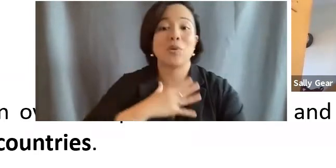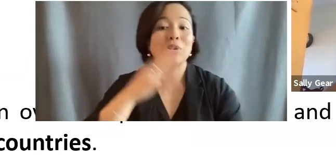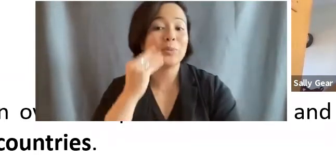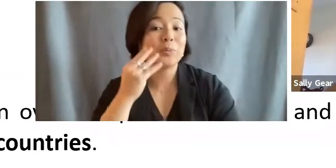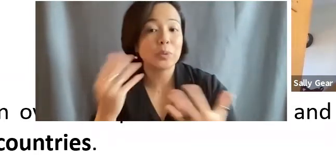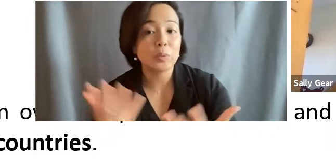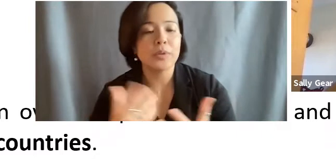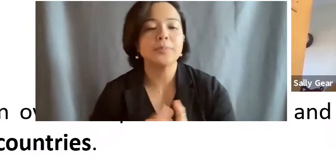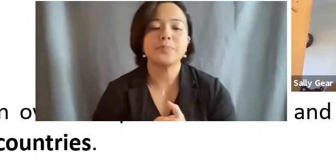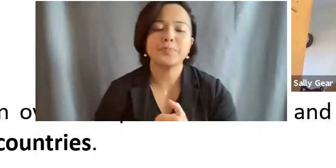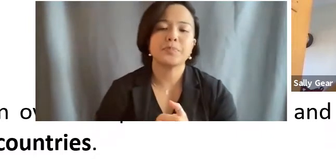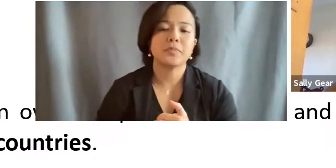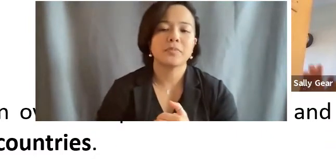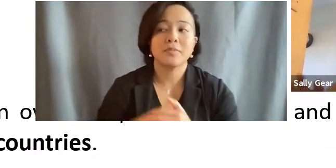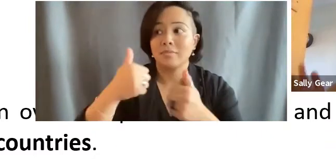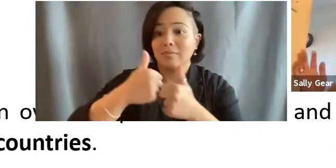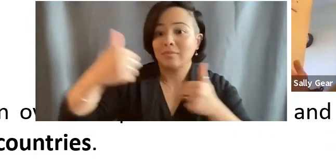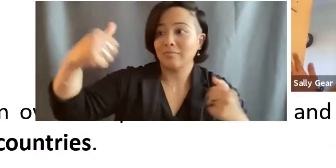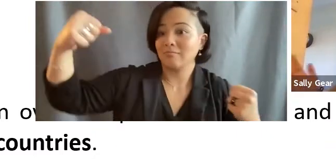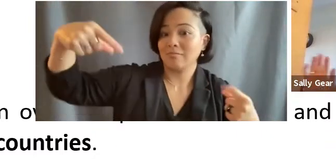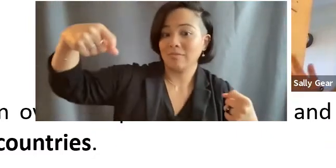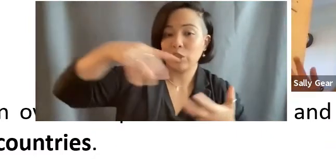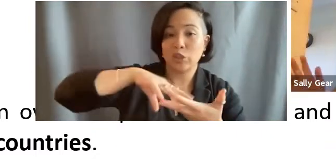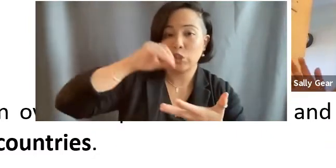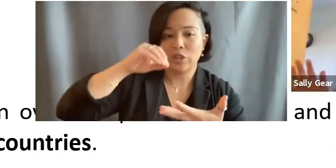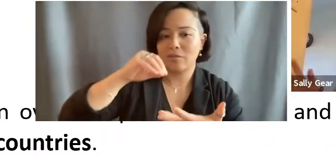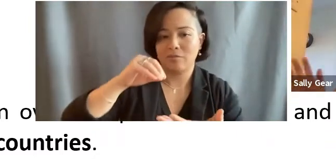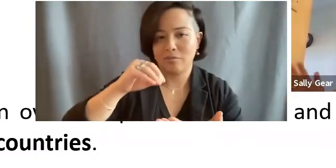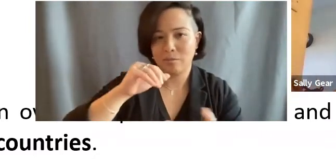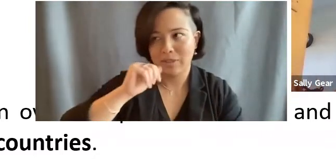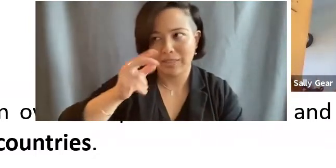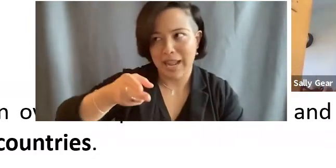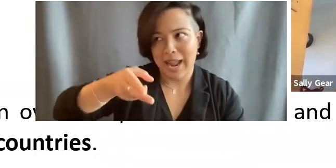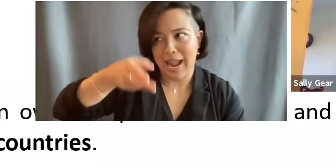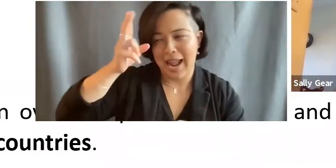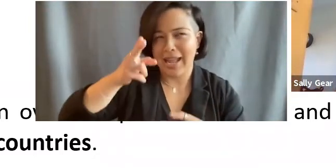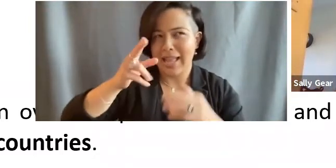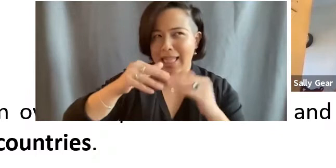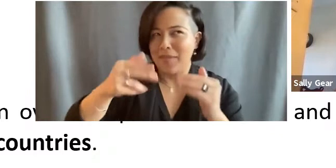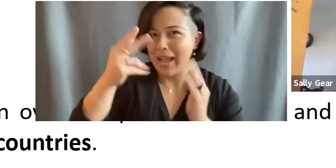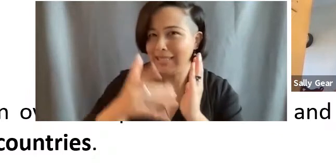distance learning was not high level, high tech necessarily edtech necessarily, but it was